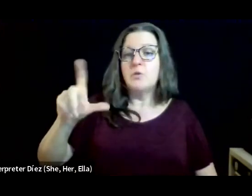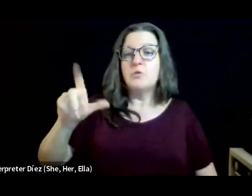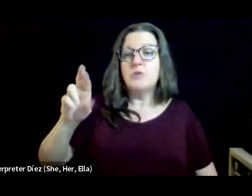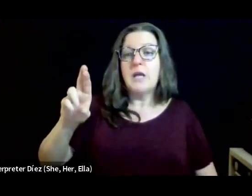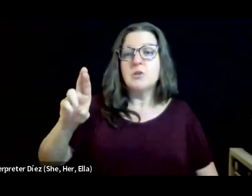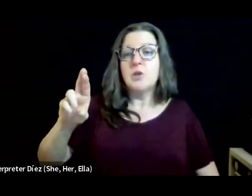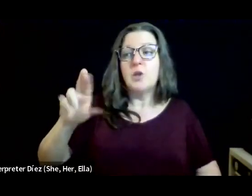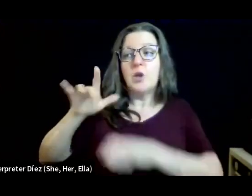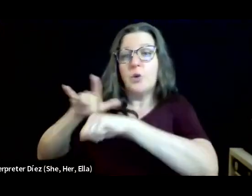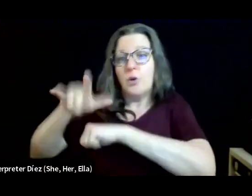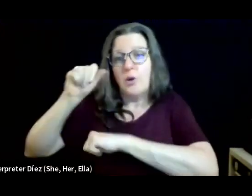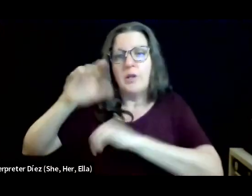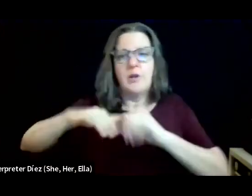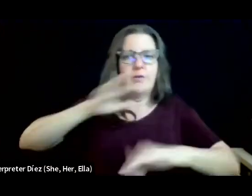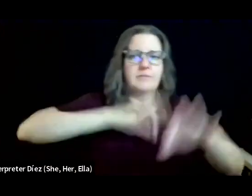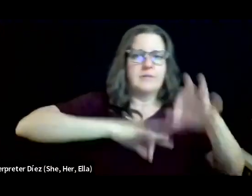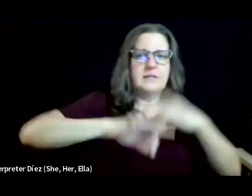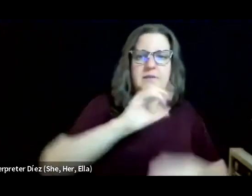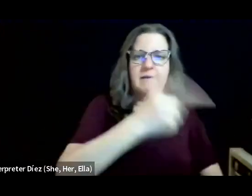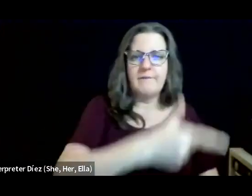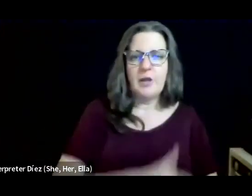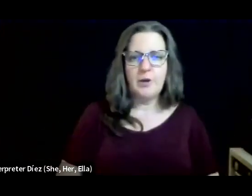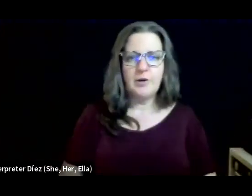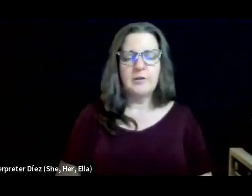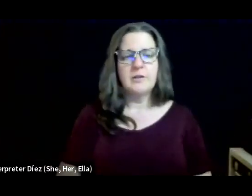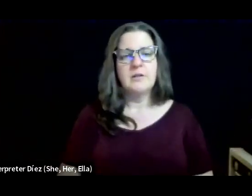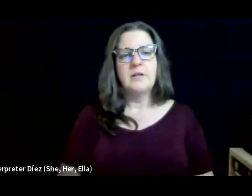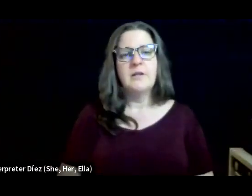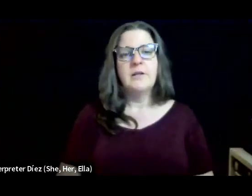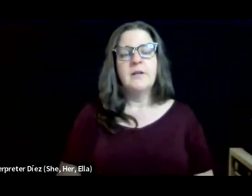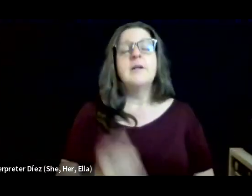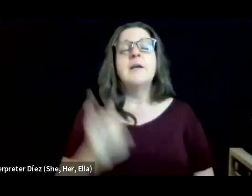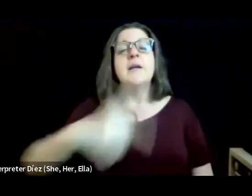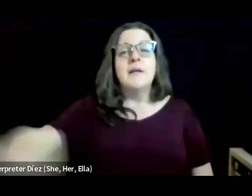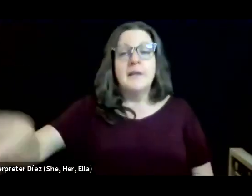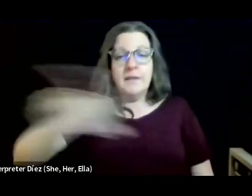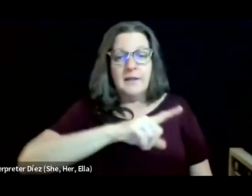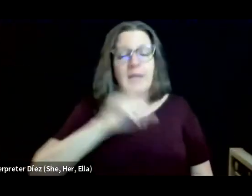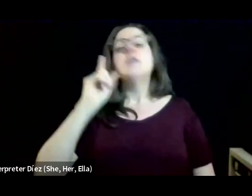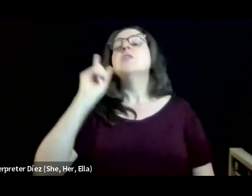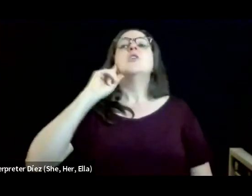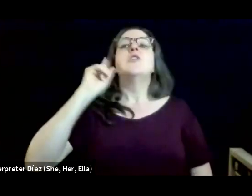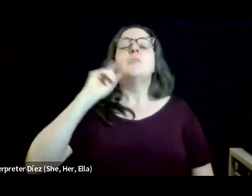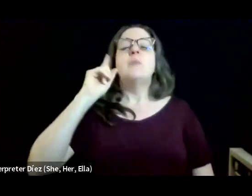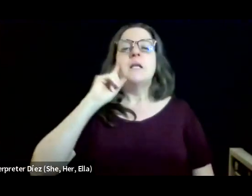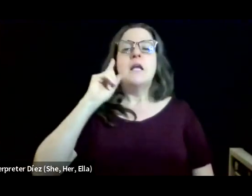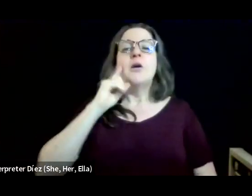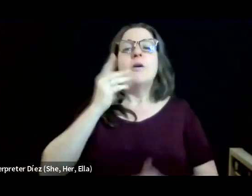And then, I- as you've been hearing, I'm sure revenue projections are lower.